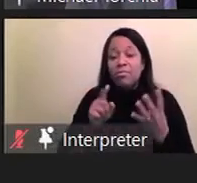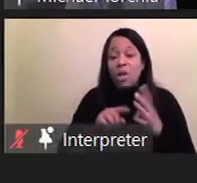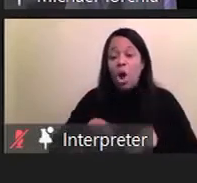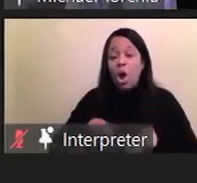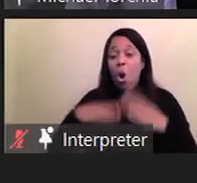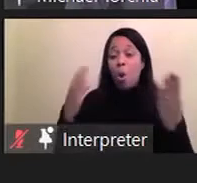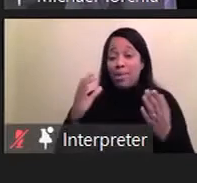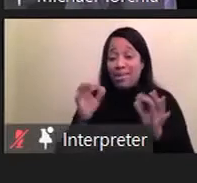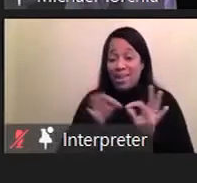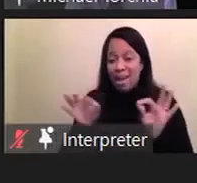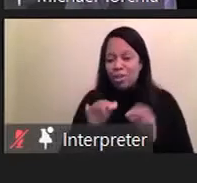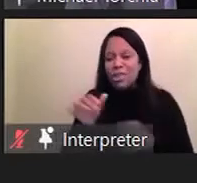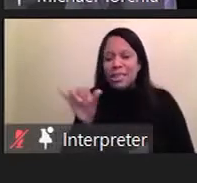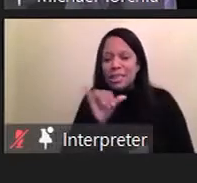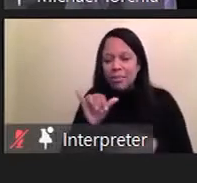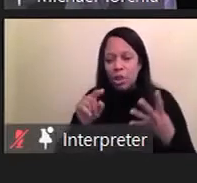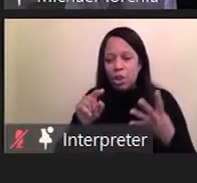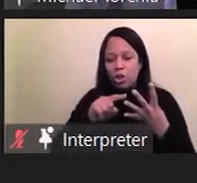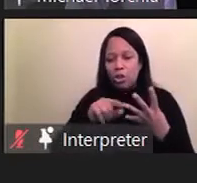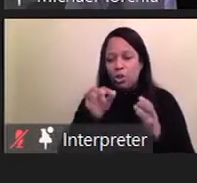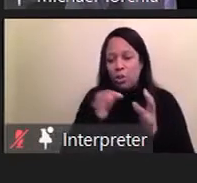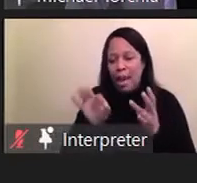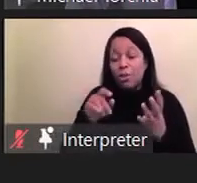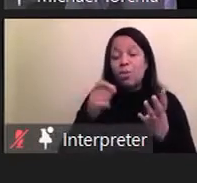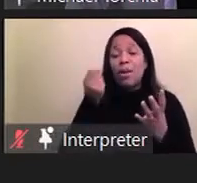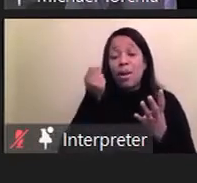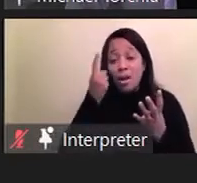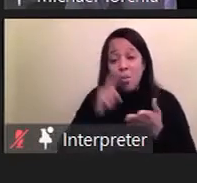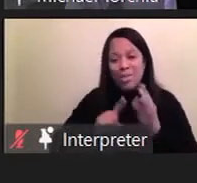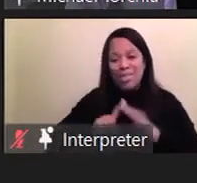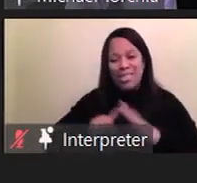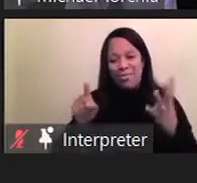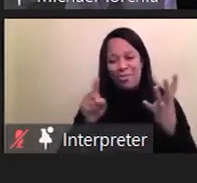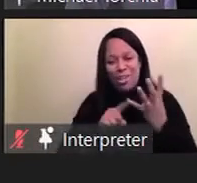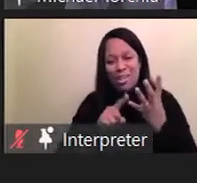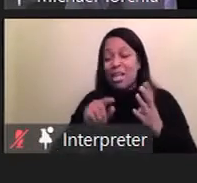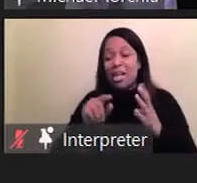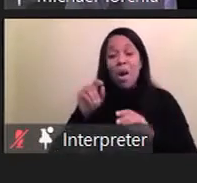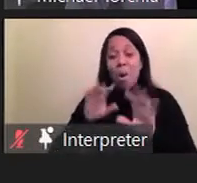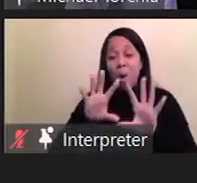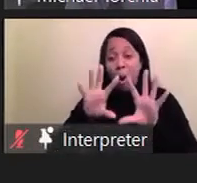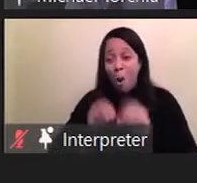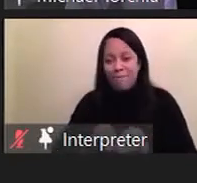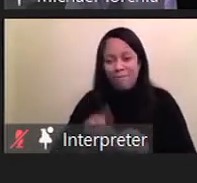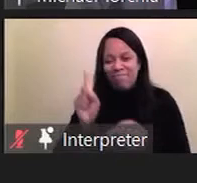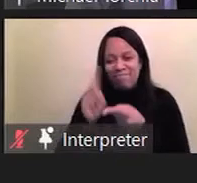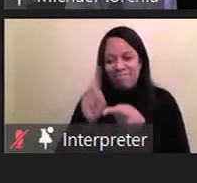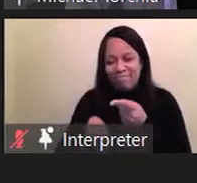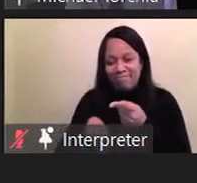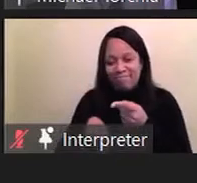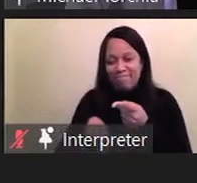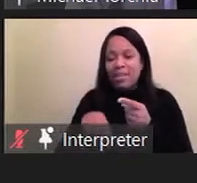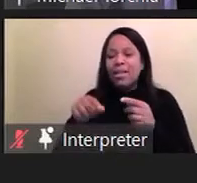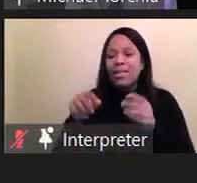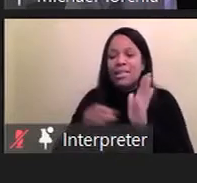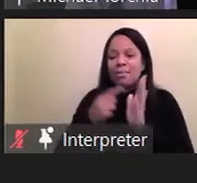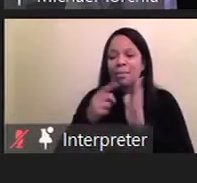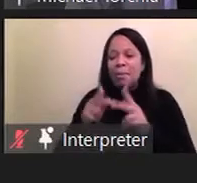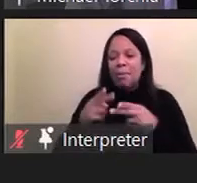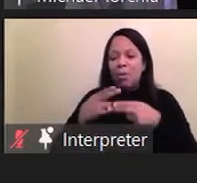And the difference is that the captions cannot be turned off. So these are often referred to as "subtitles."